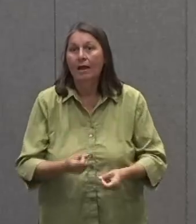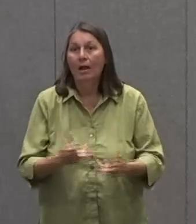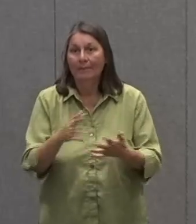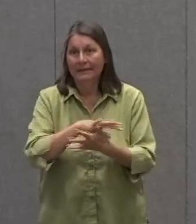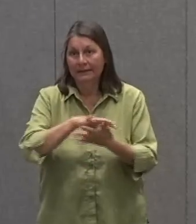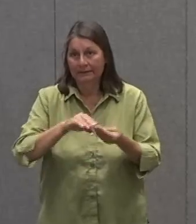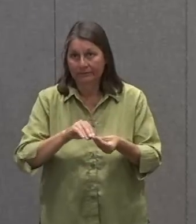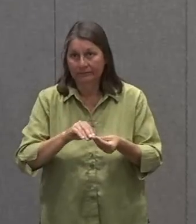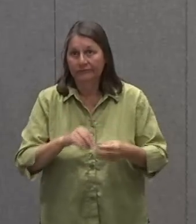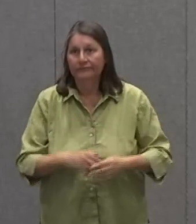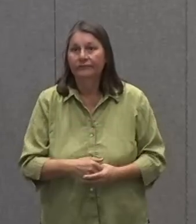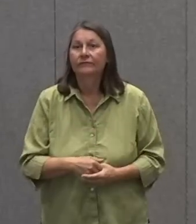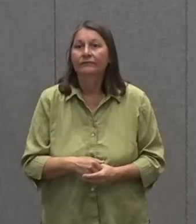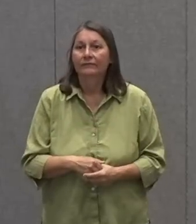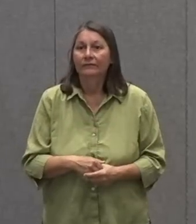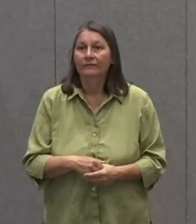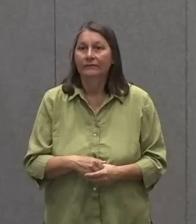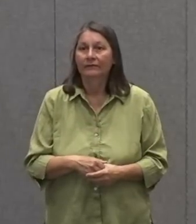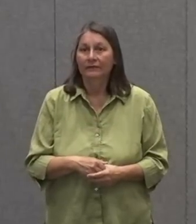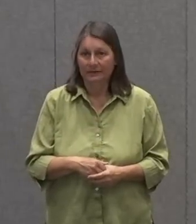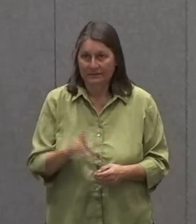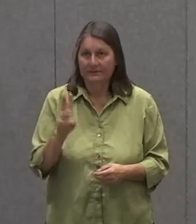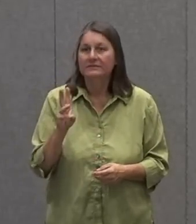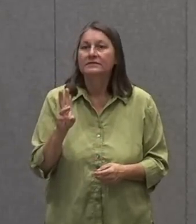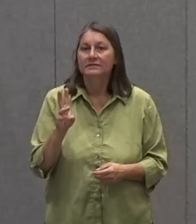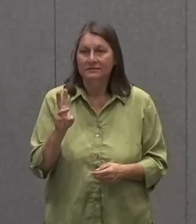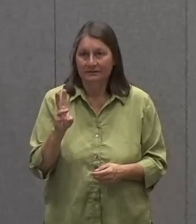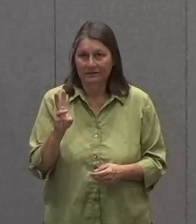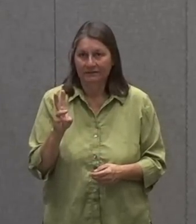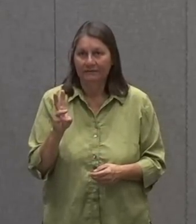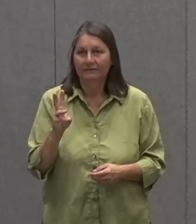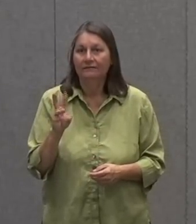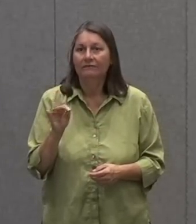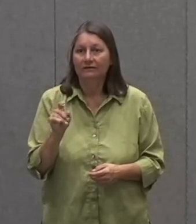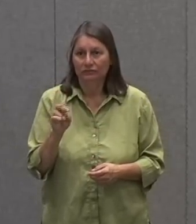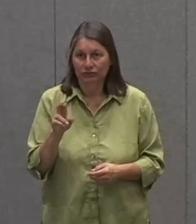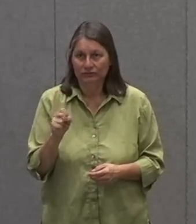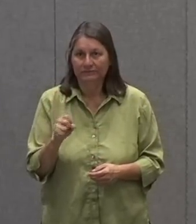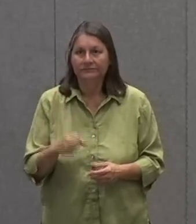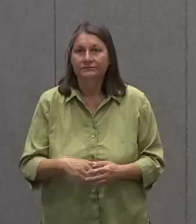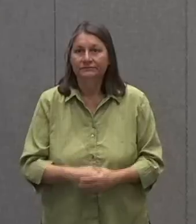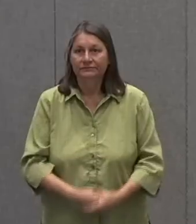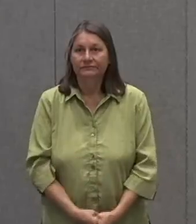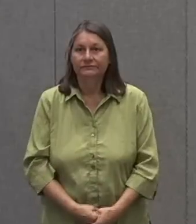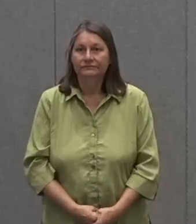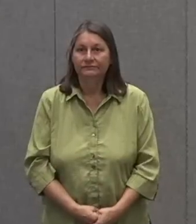One, two, three, four, five, six. All right, so let's look at this for a second.